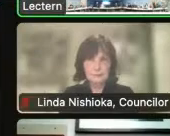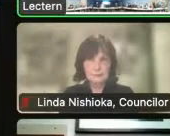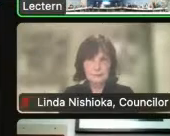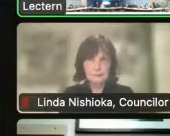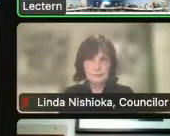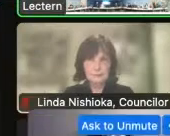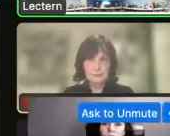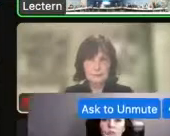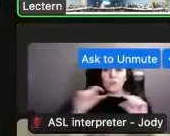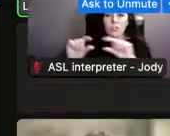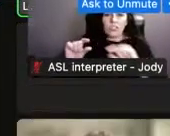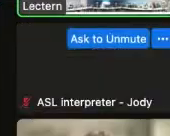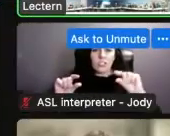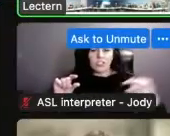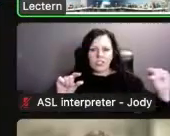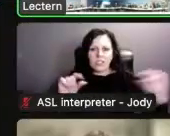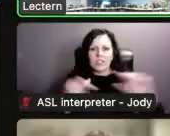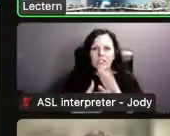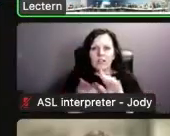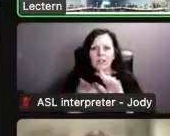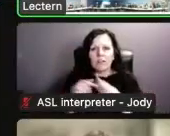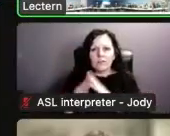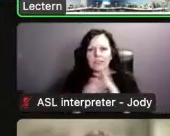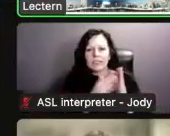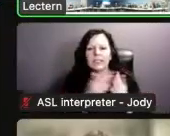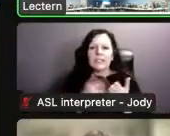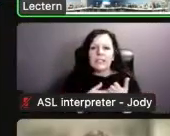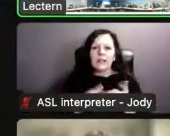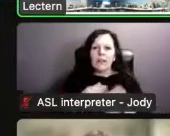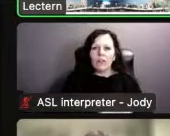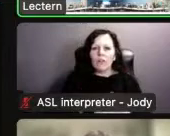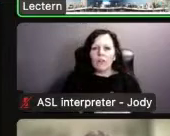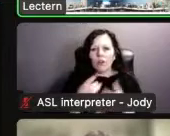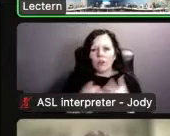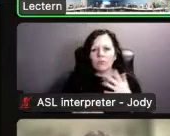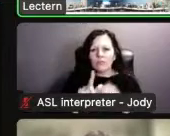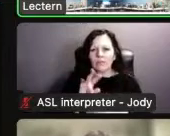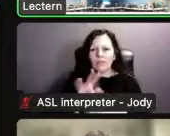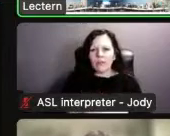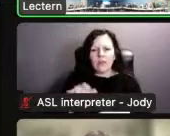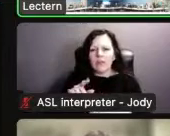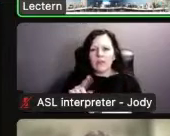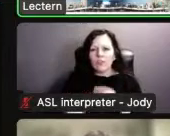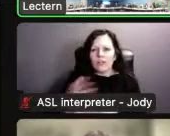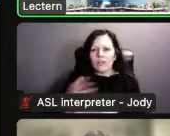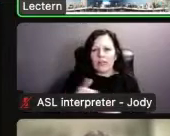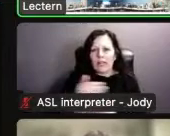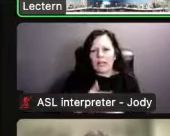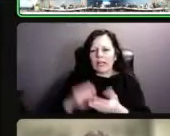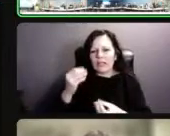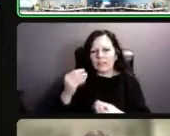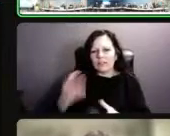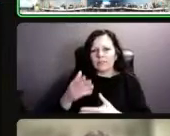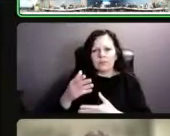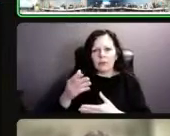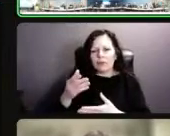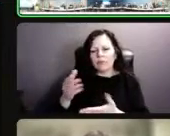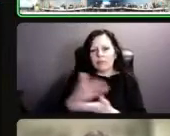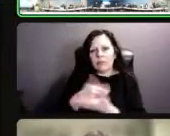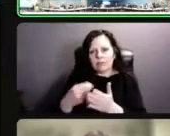1998 TO 2017 AND THE ORANGE BAR. EACH OF THEM CHOSE PROPERTY TAX POLICY BY CITIES.